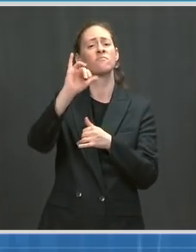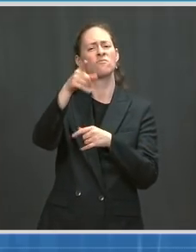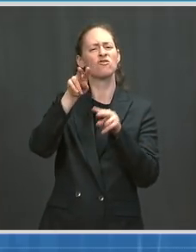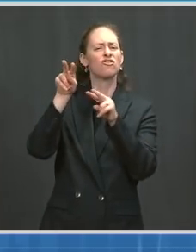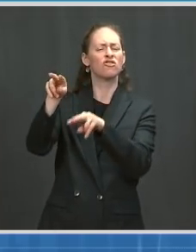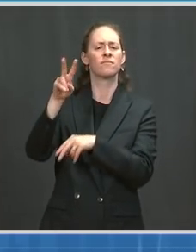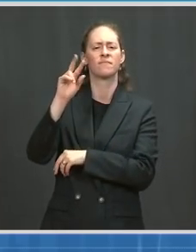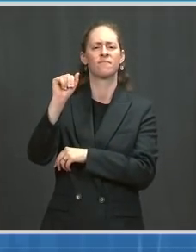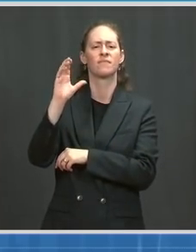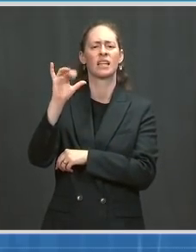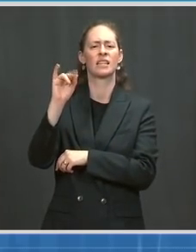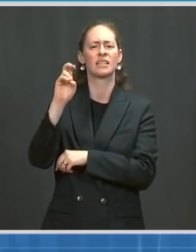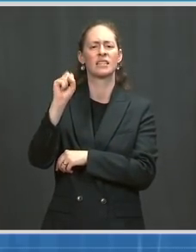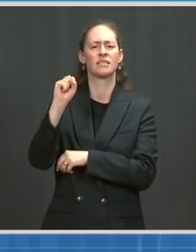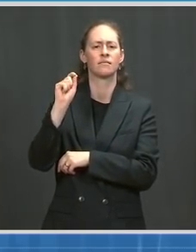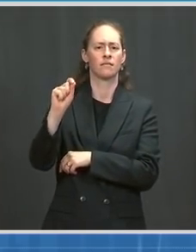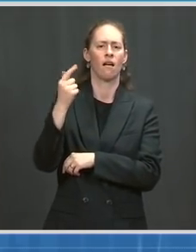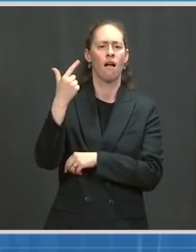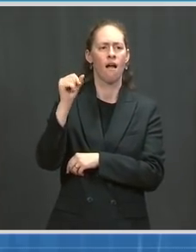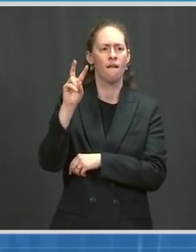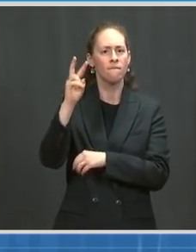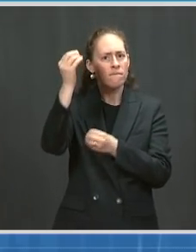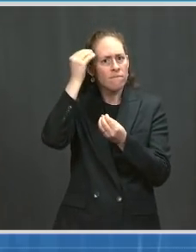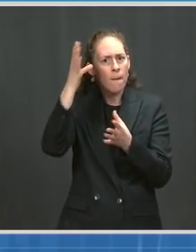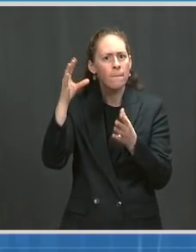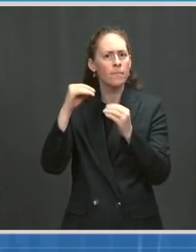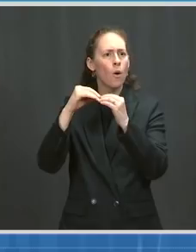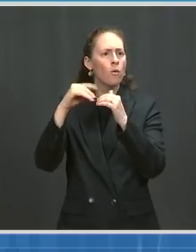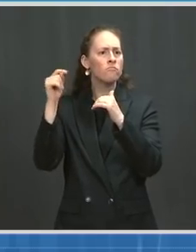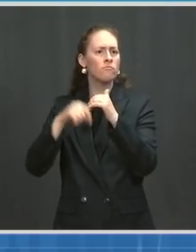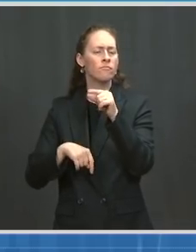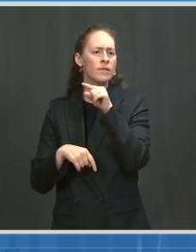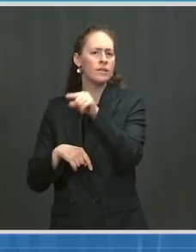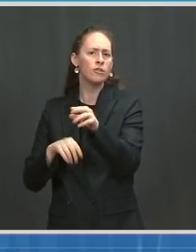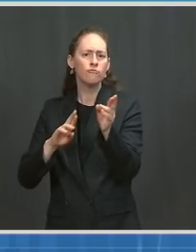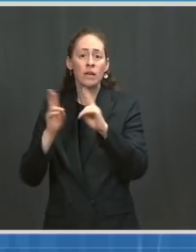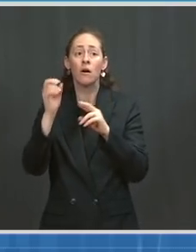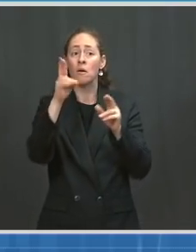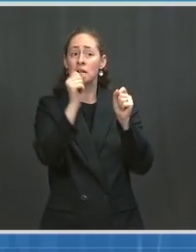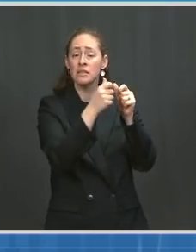which spells get "GETVAX," or to 882862, which spells "VACUNA,"